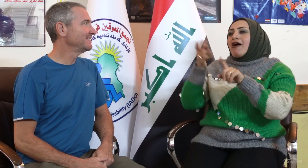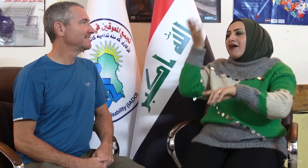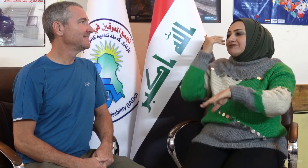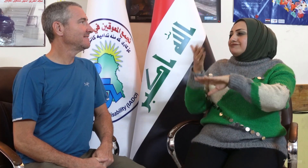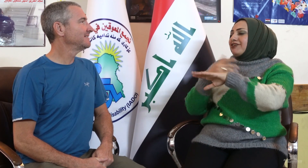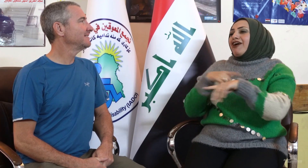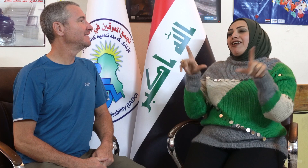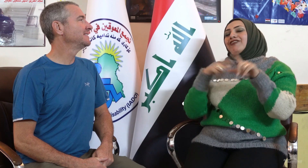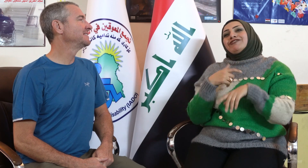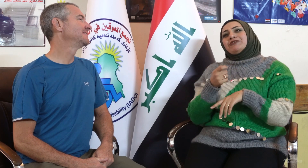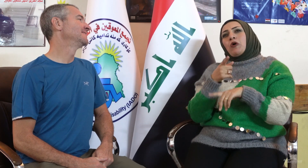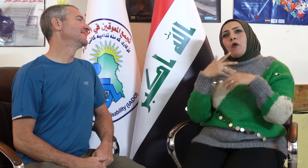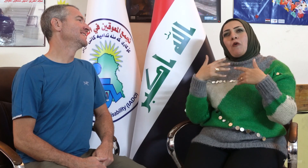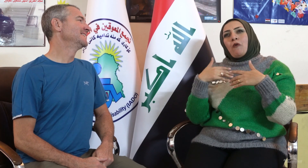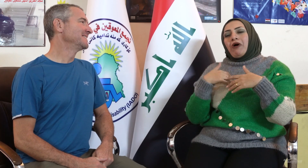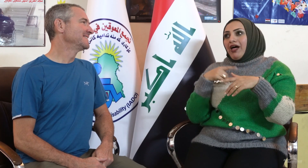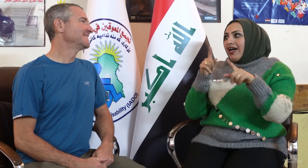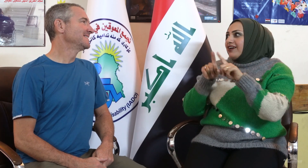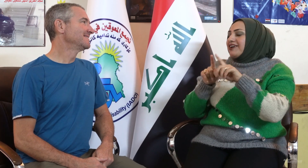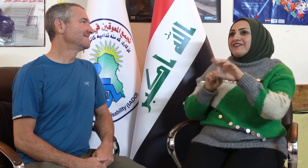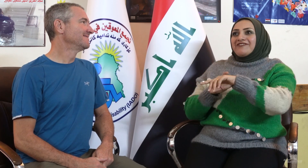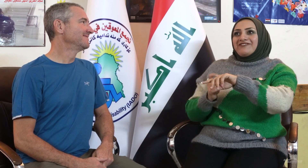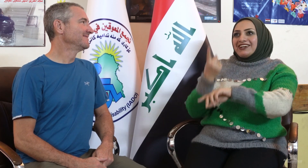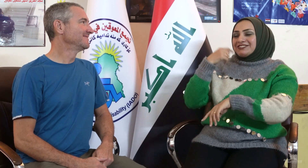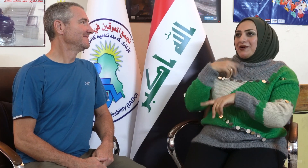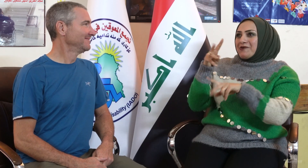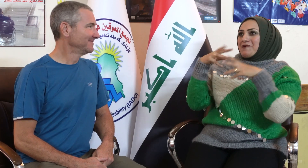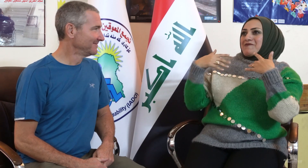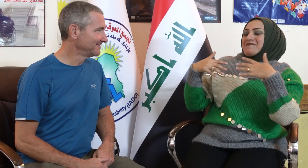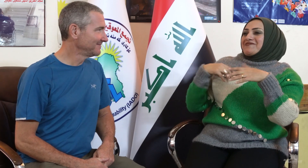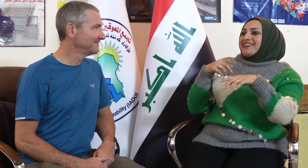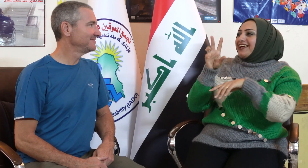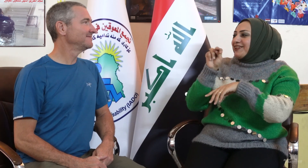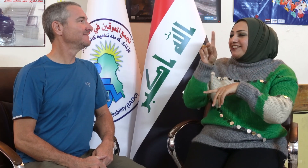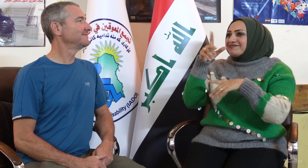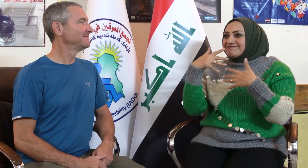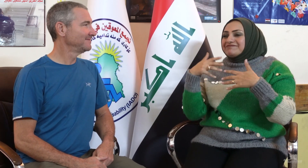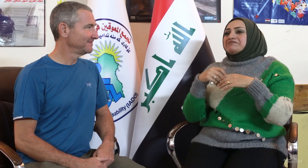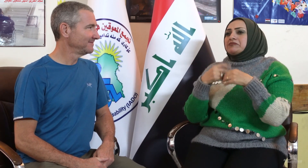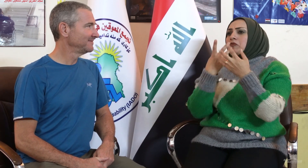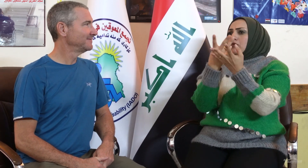I always saw this on television and this was my first time seeing it in person. Wow, that was an impactful moment for me.